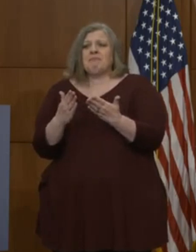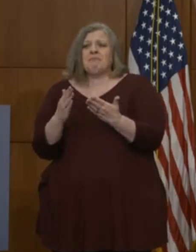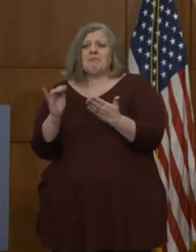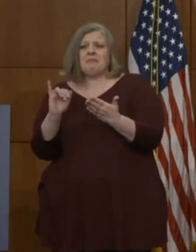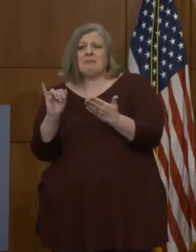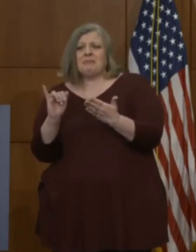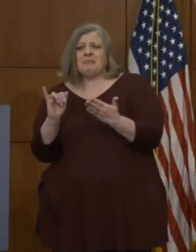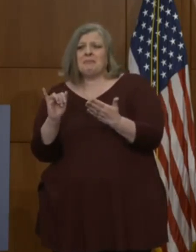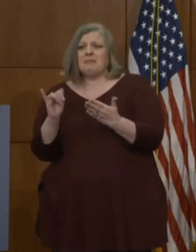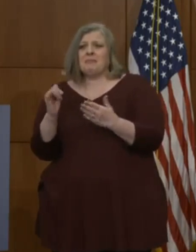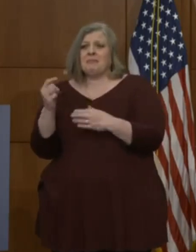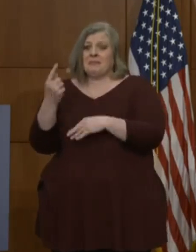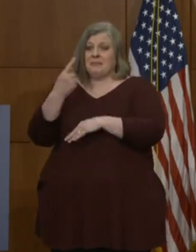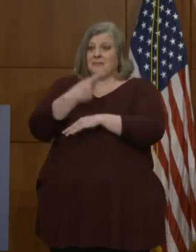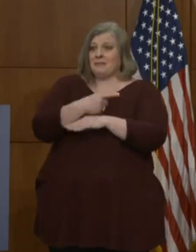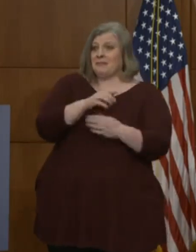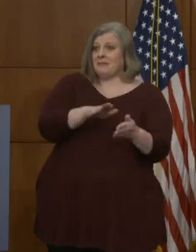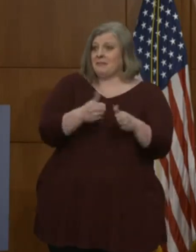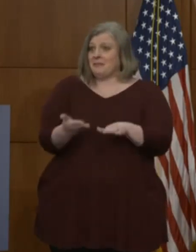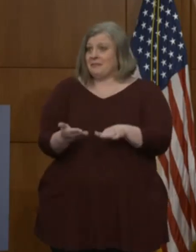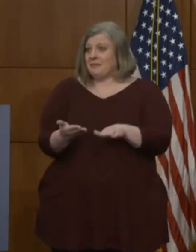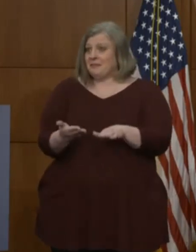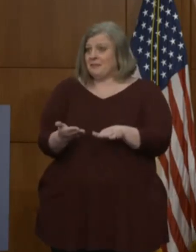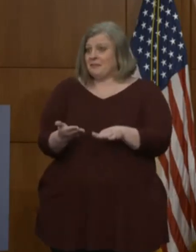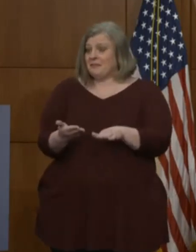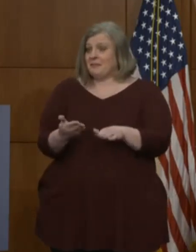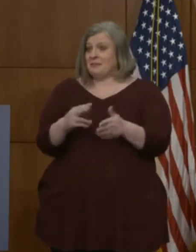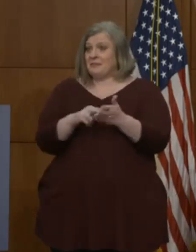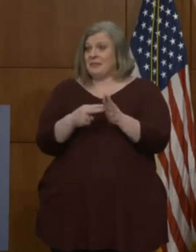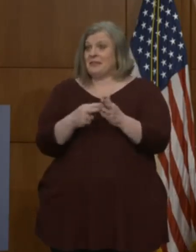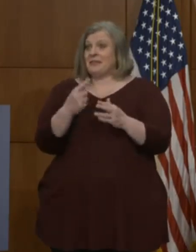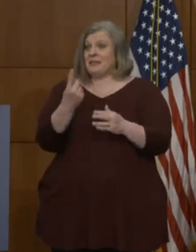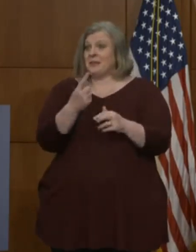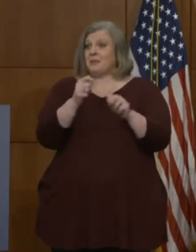OFF AND THERE ARE CERTAIN THINGS ARE LIKE- DATE OF DEATH